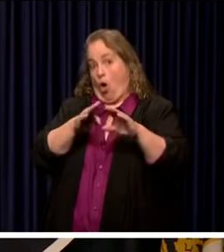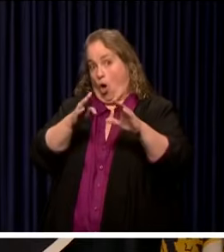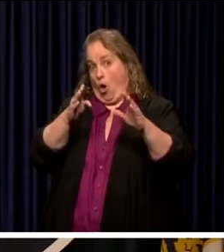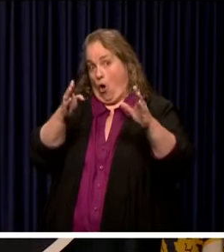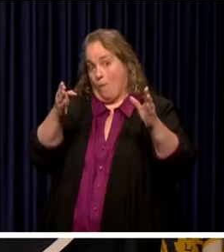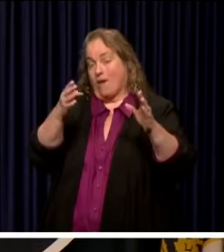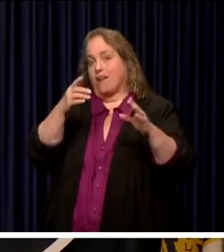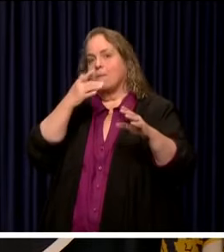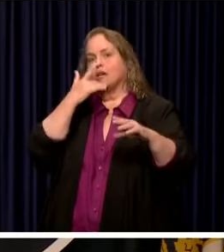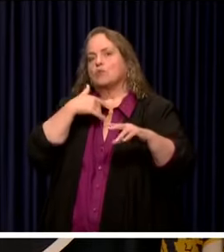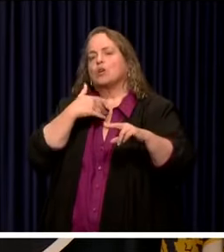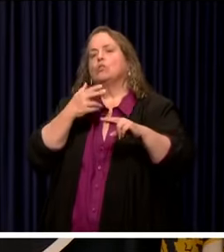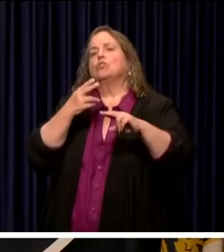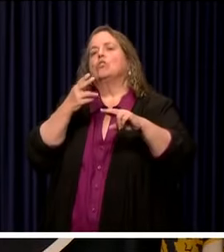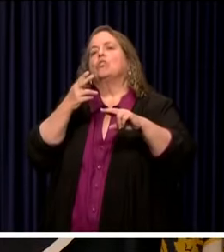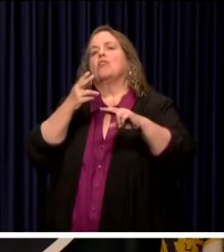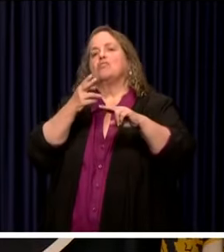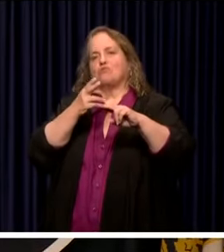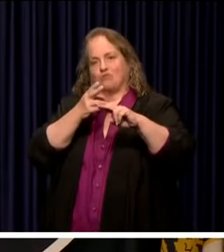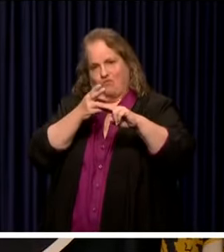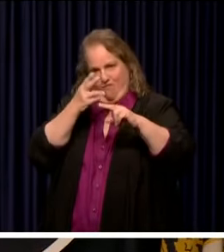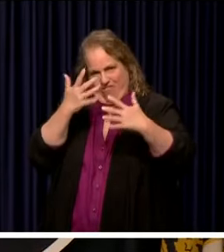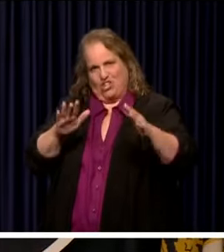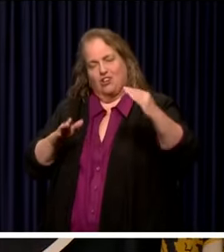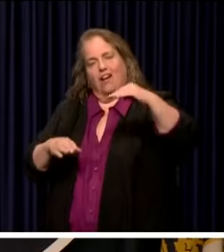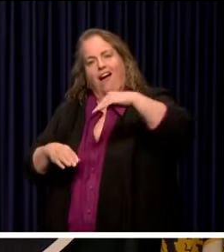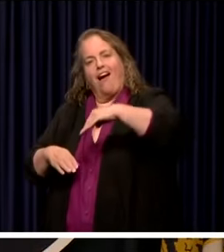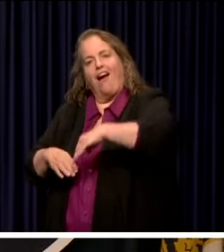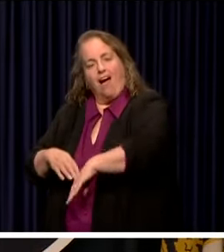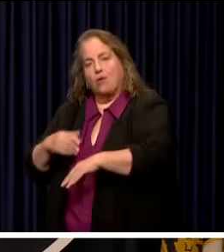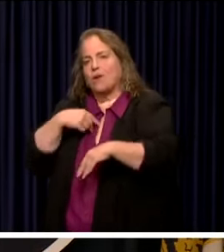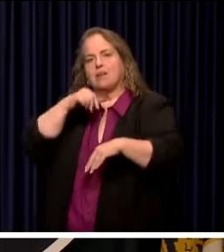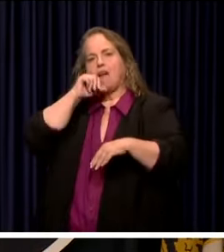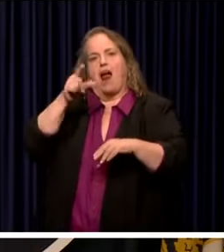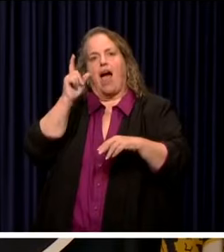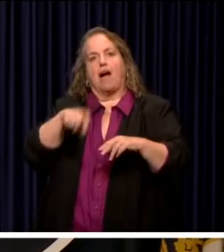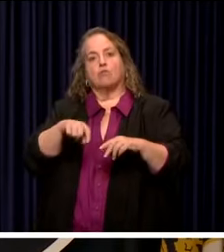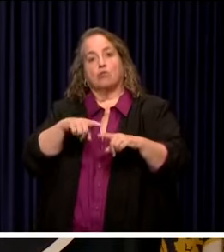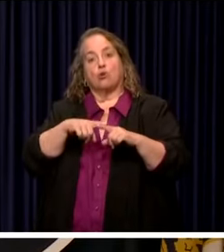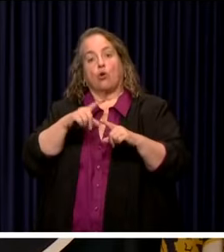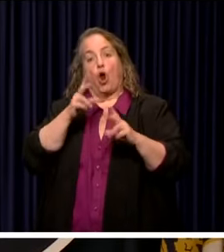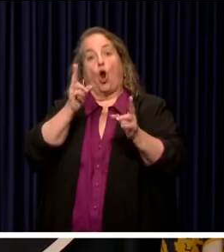HAS TO BE DATA-DRIVEN, IT HAS TO